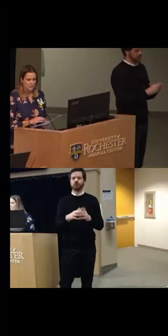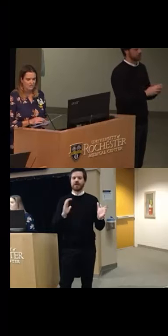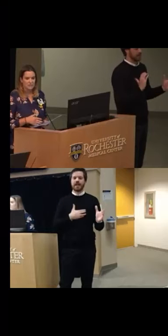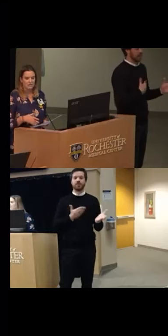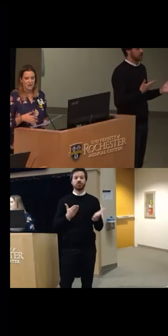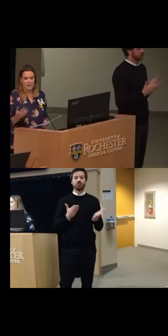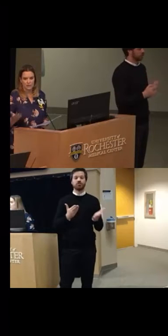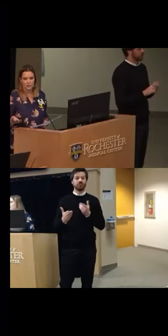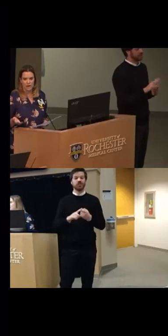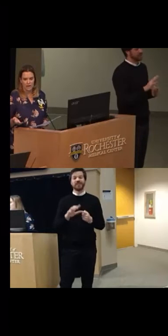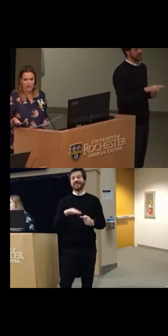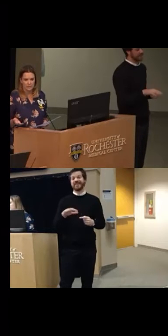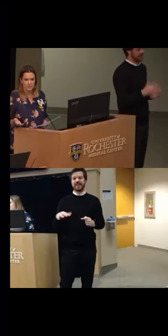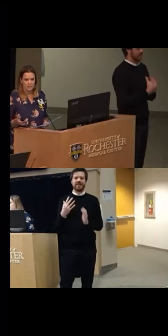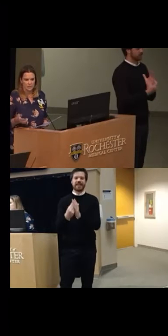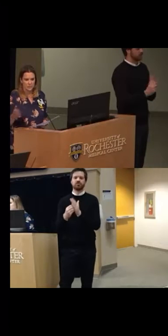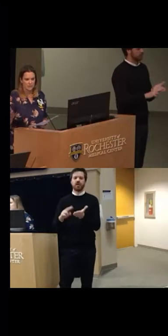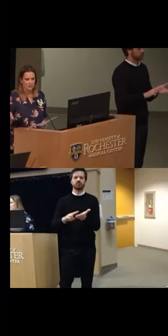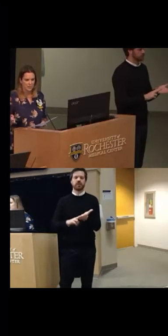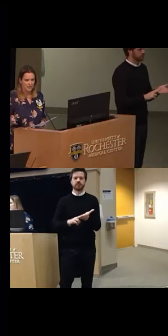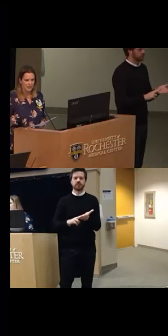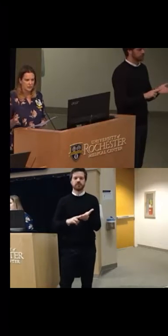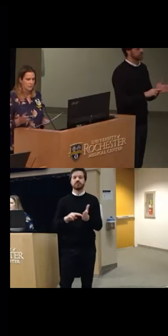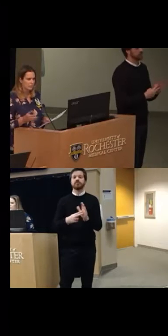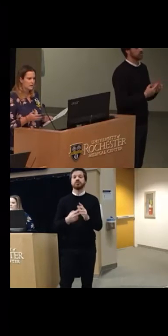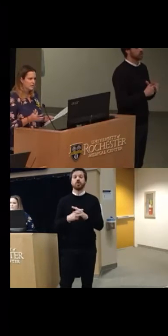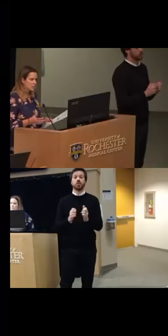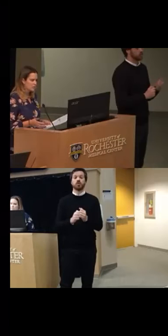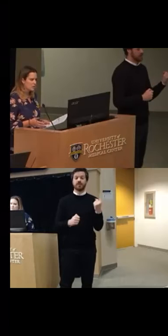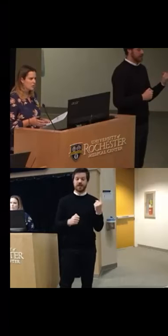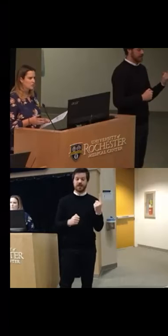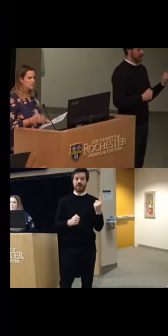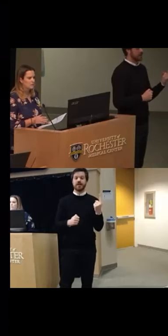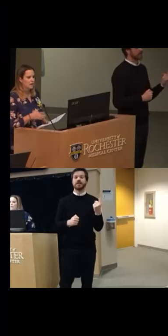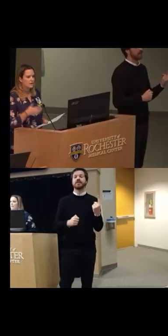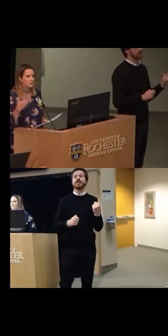to have 55 external contracts so we started with One external we started working with u and then